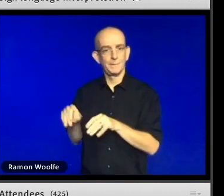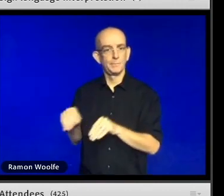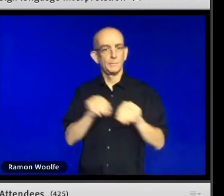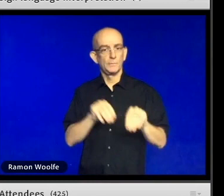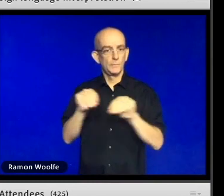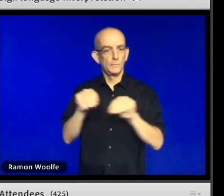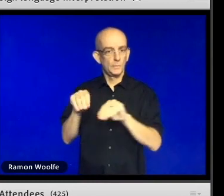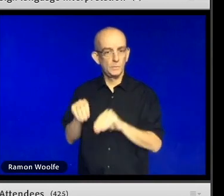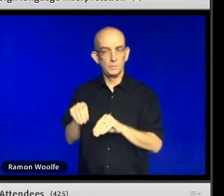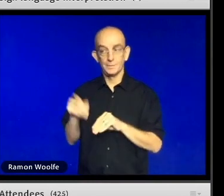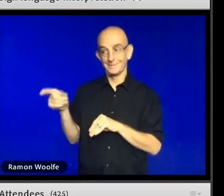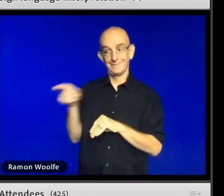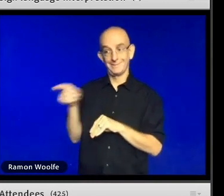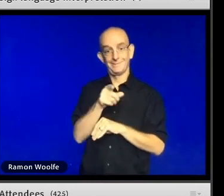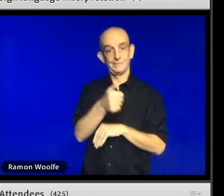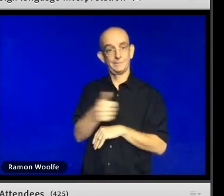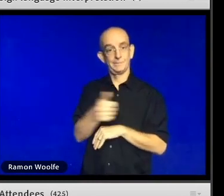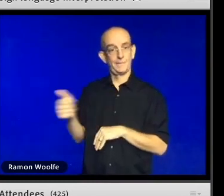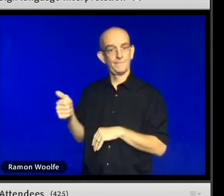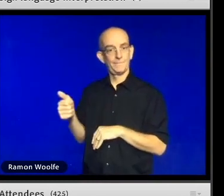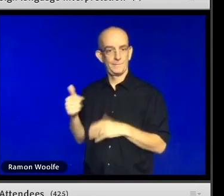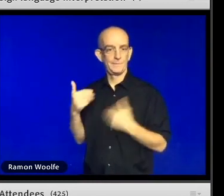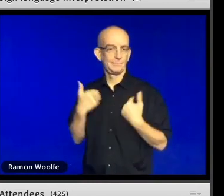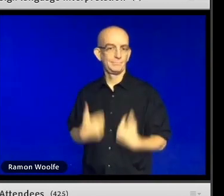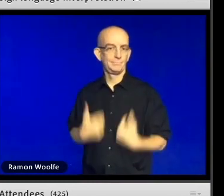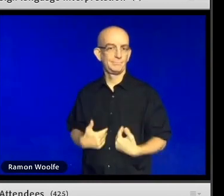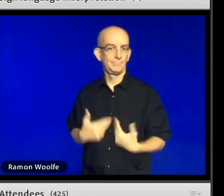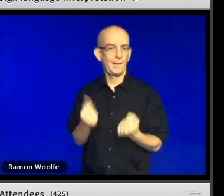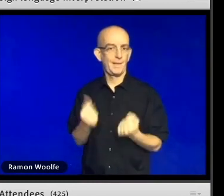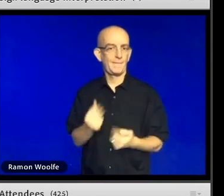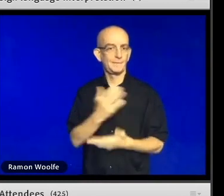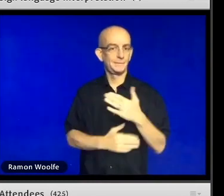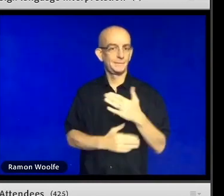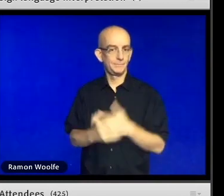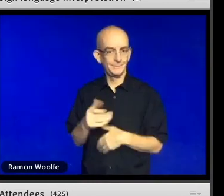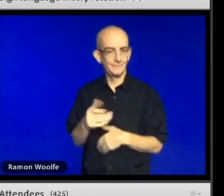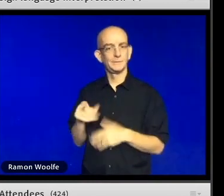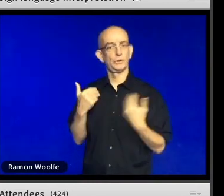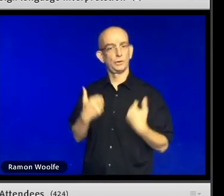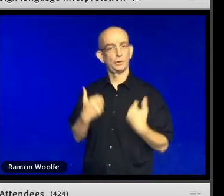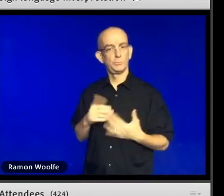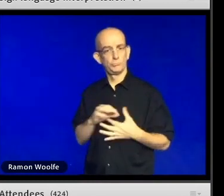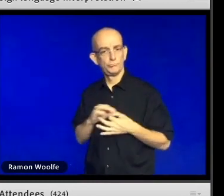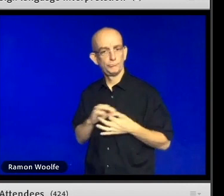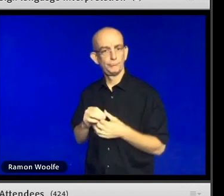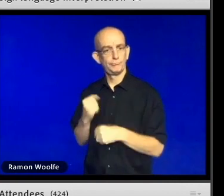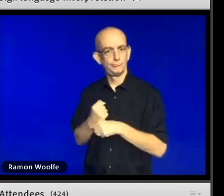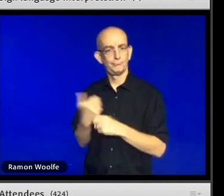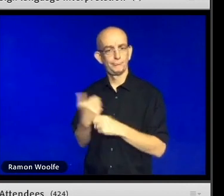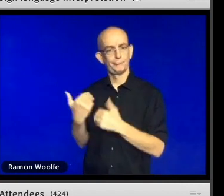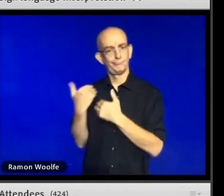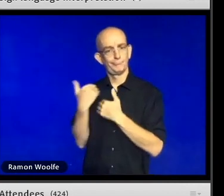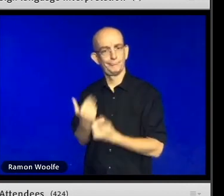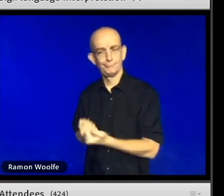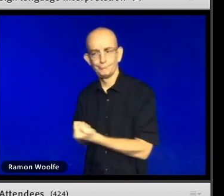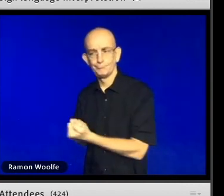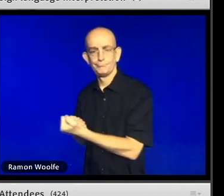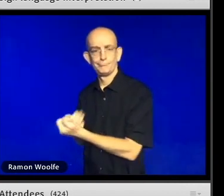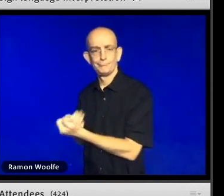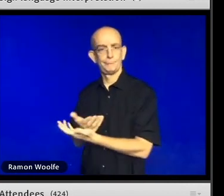we don't have like a feel on the ground and that's why all of the interviews, the focus